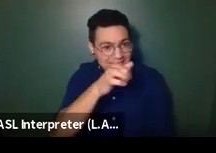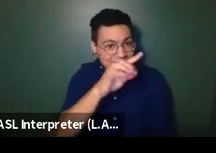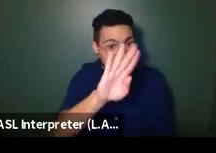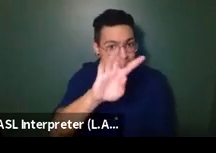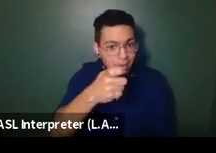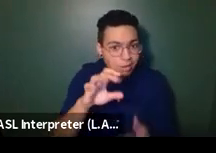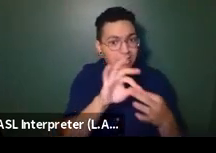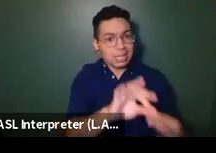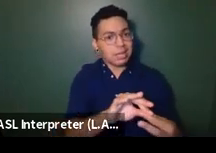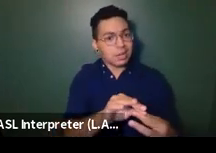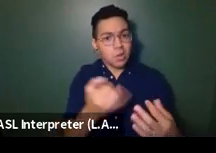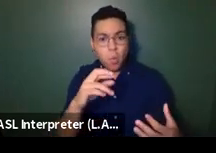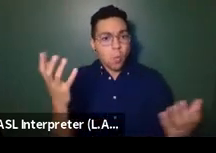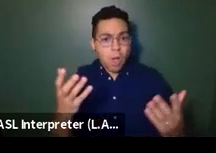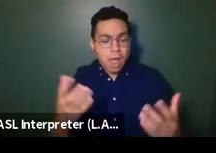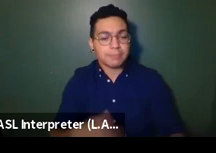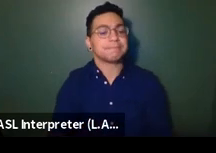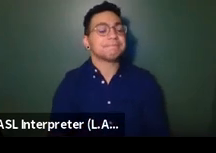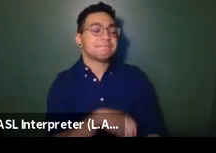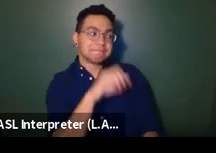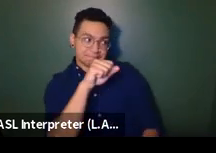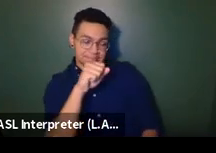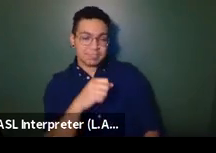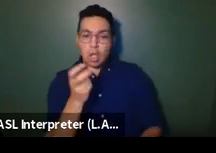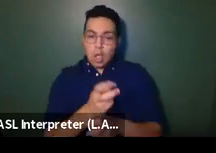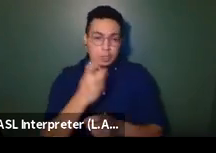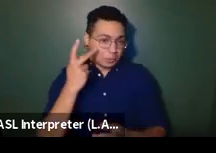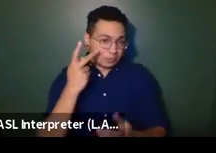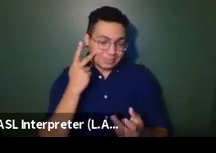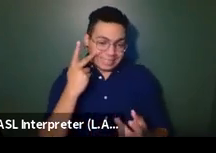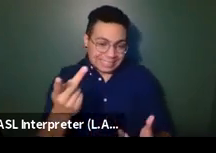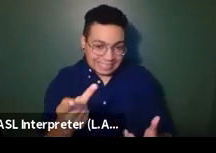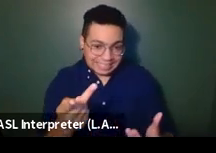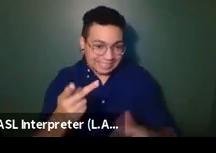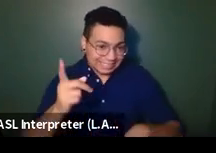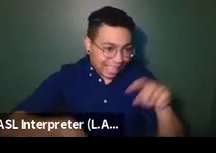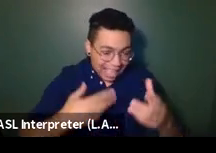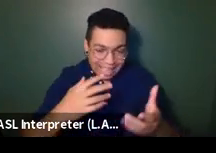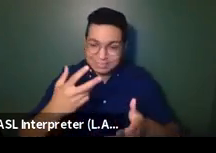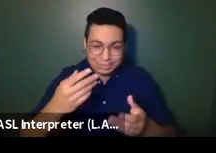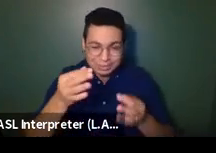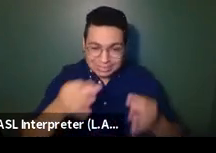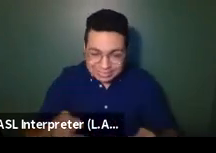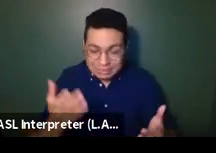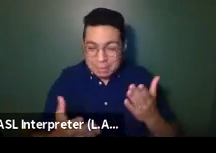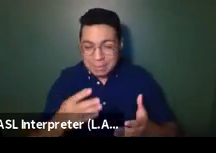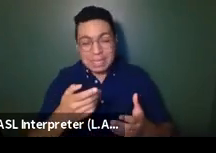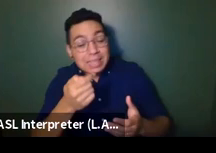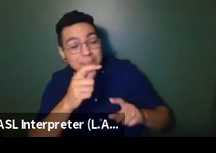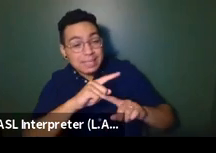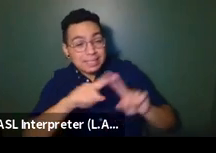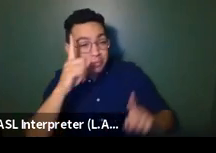ESD 189 - Amy Colburn: Yeah, so it might be. It's so hard to tell, without being there. So it might just look a little bit different depending on what type of account, you have